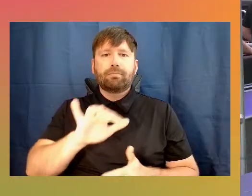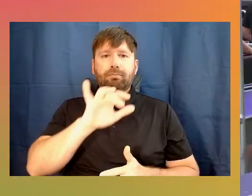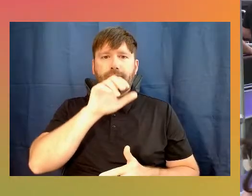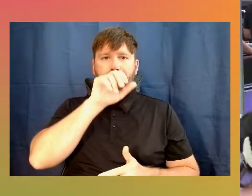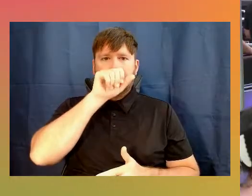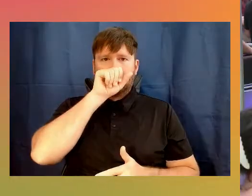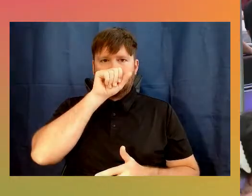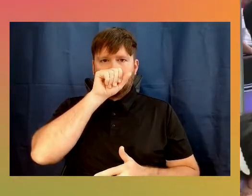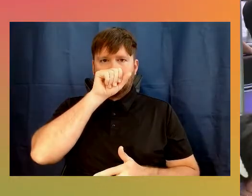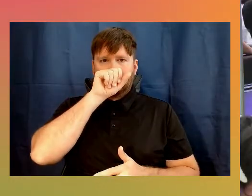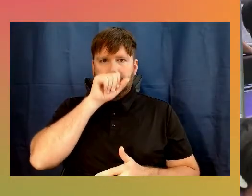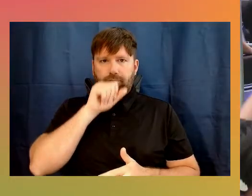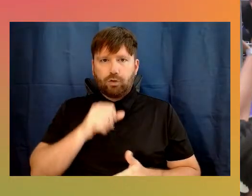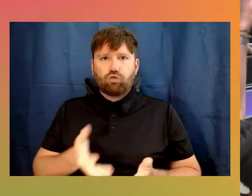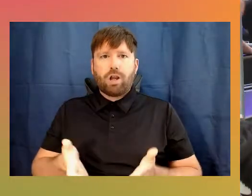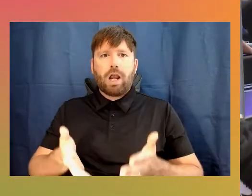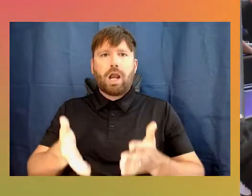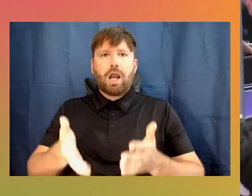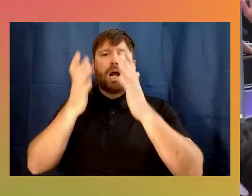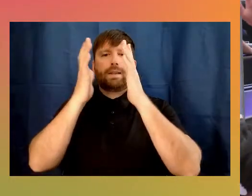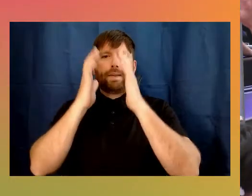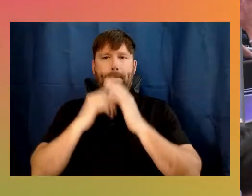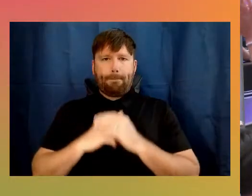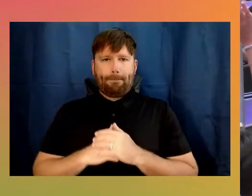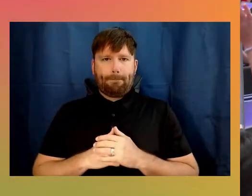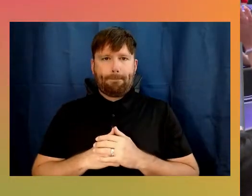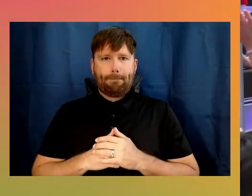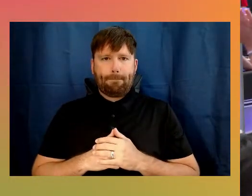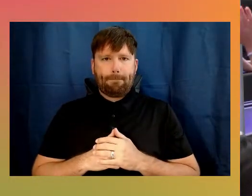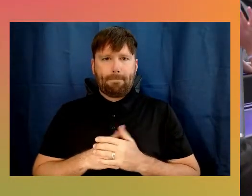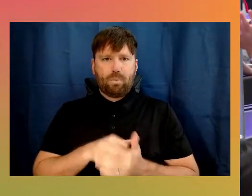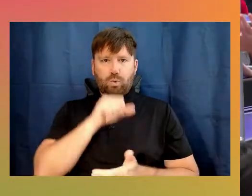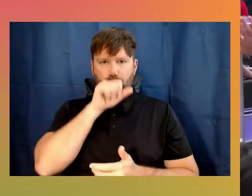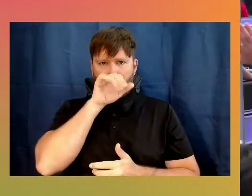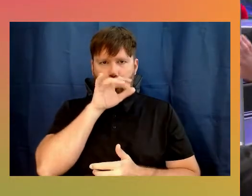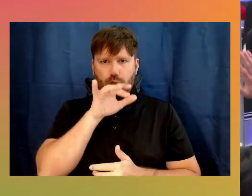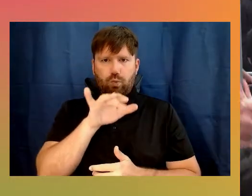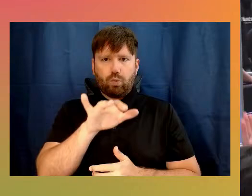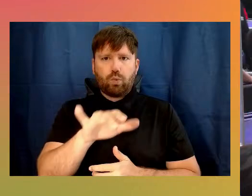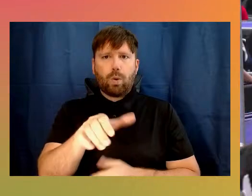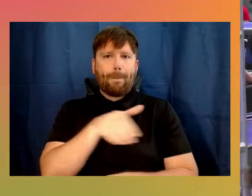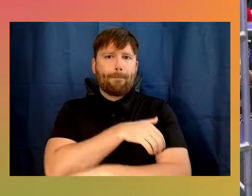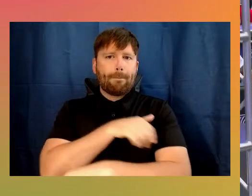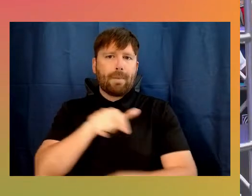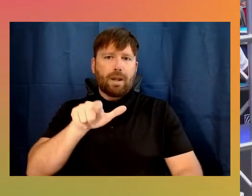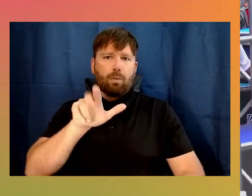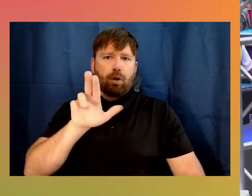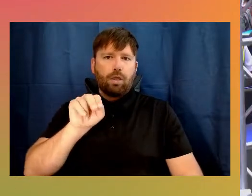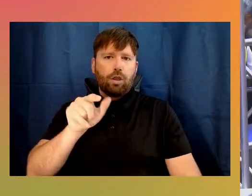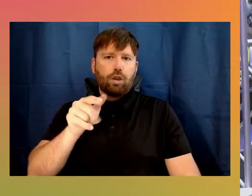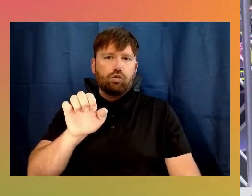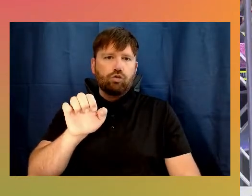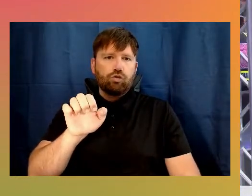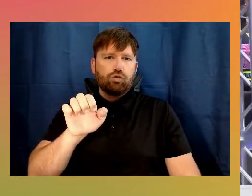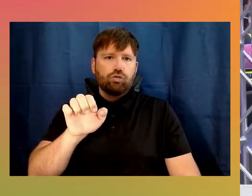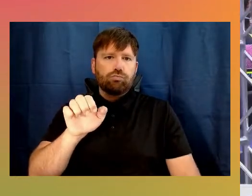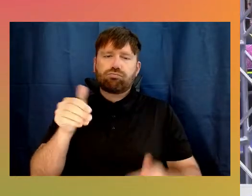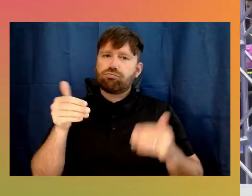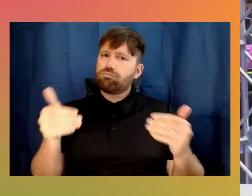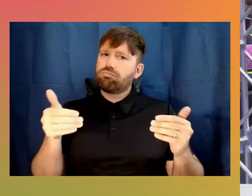SOFTLY. STEP IT THROUGH. BREATH IN. CRESCENT POSE. RISE UP. EXHALE.